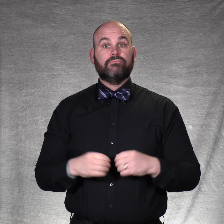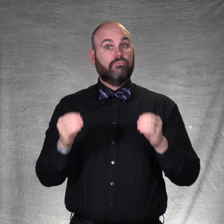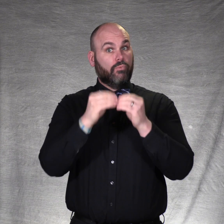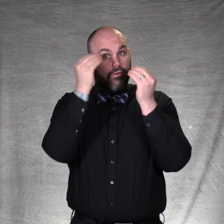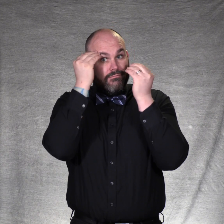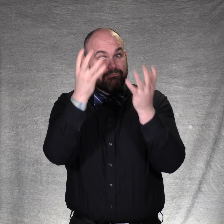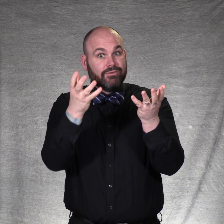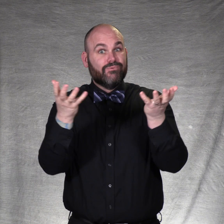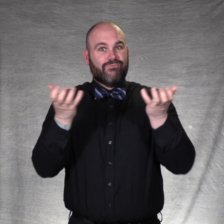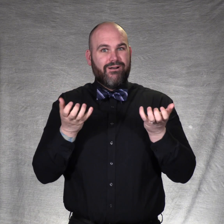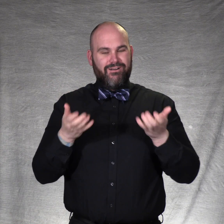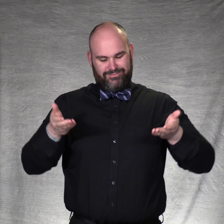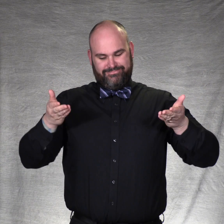For More Information and Updates